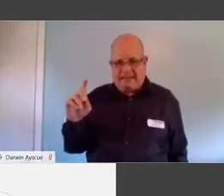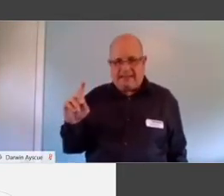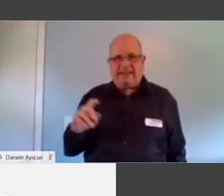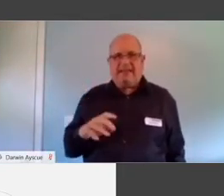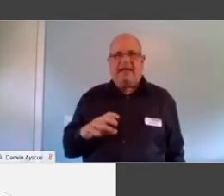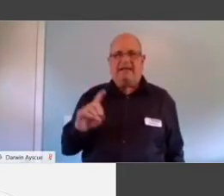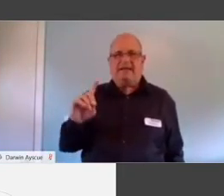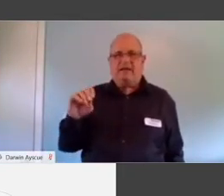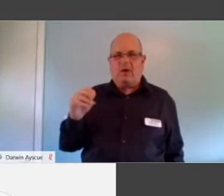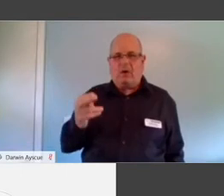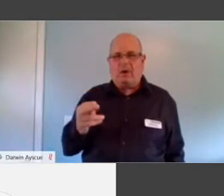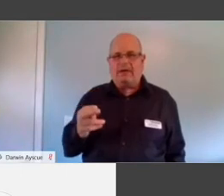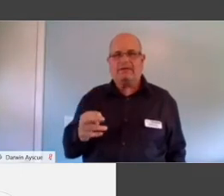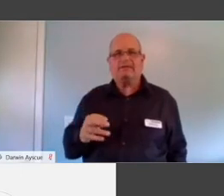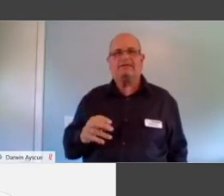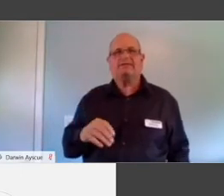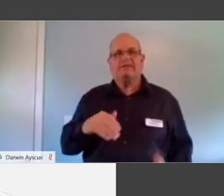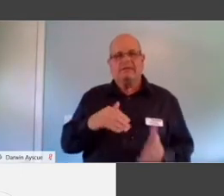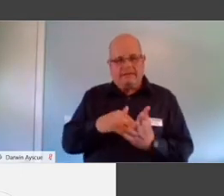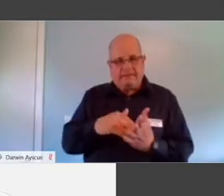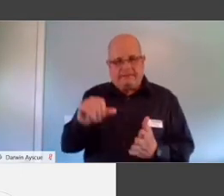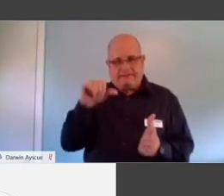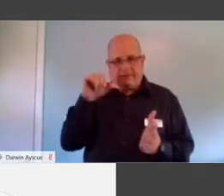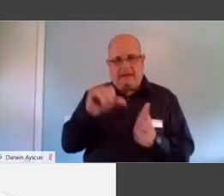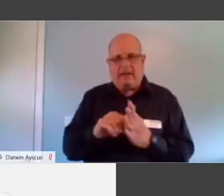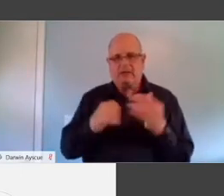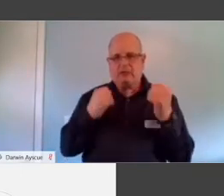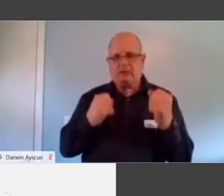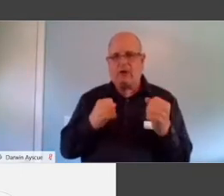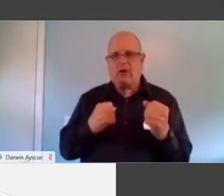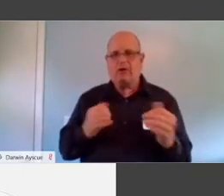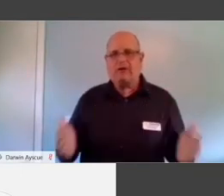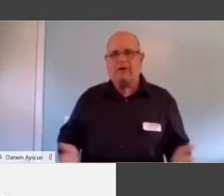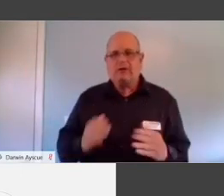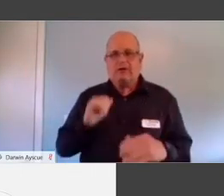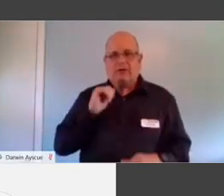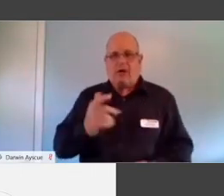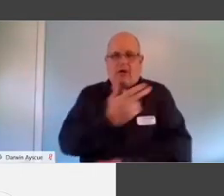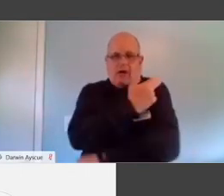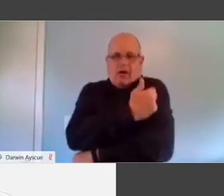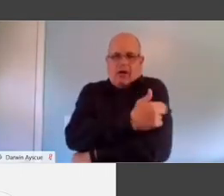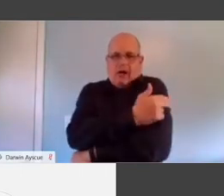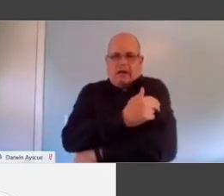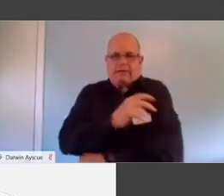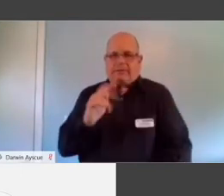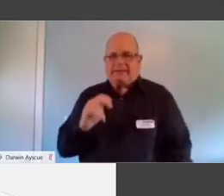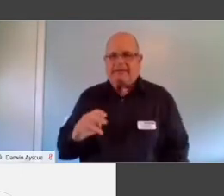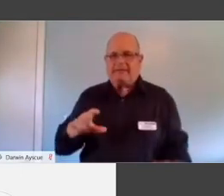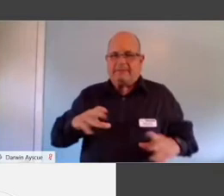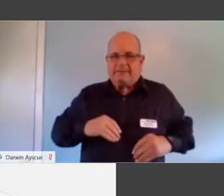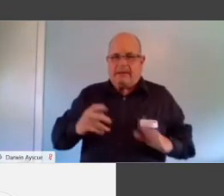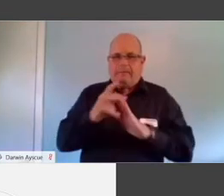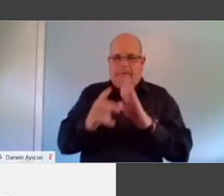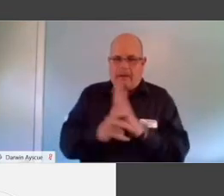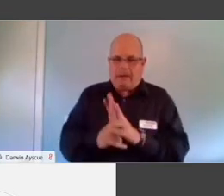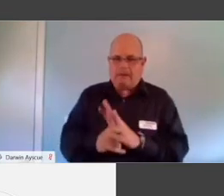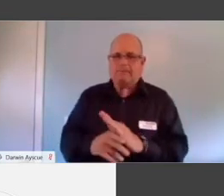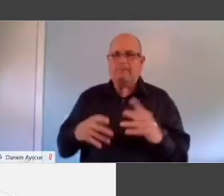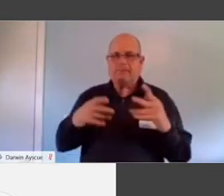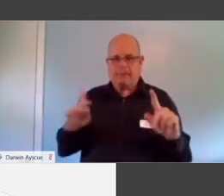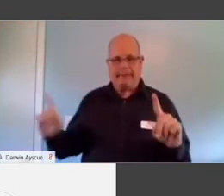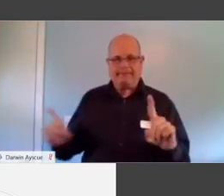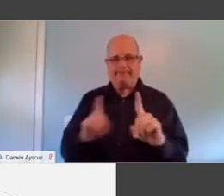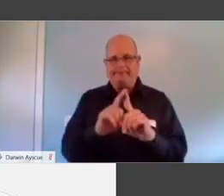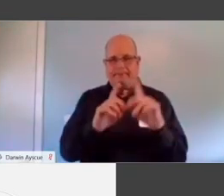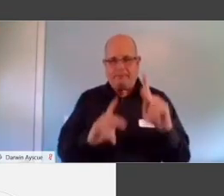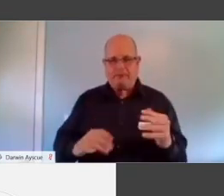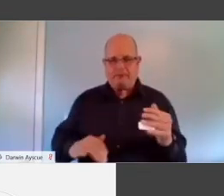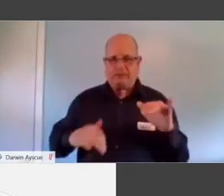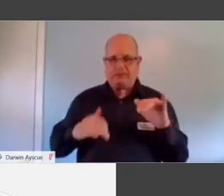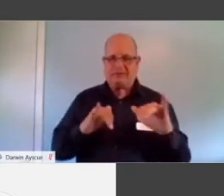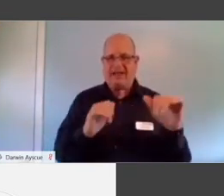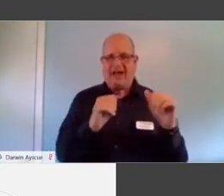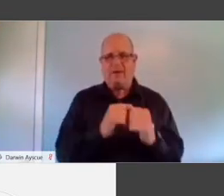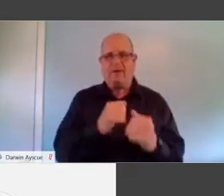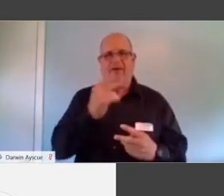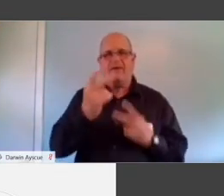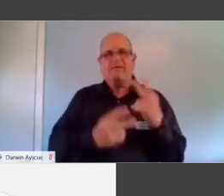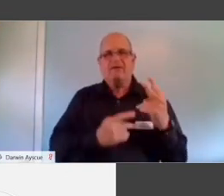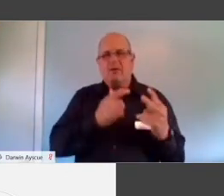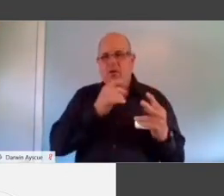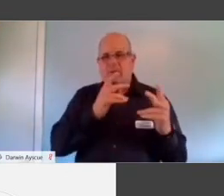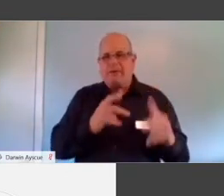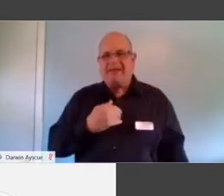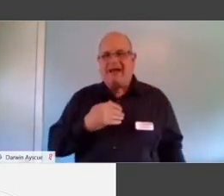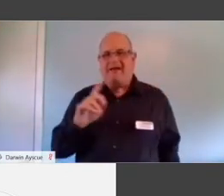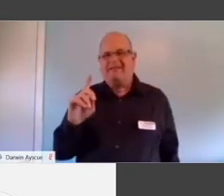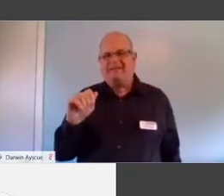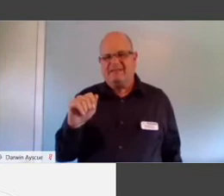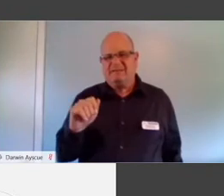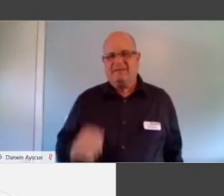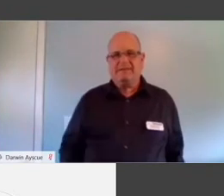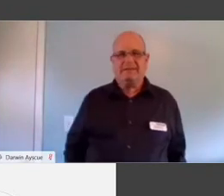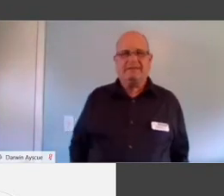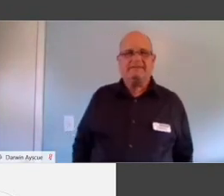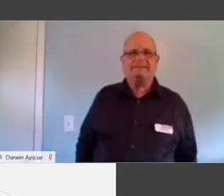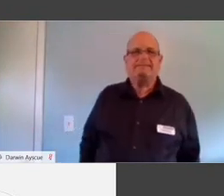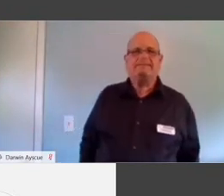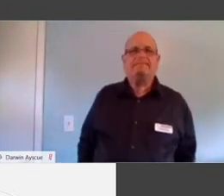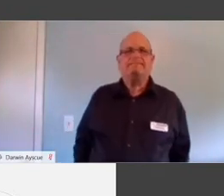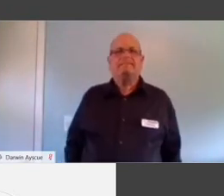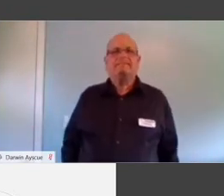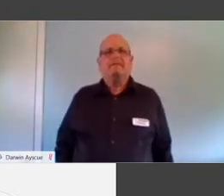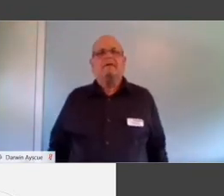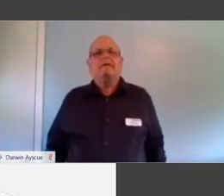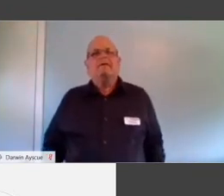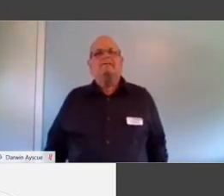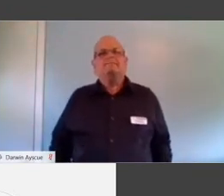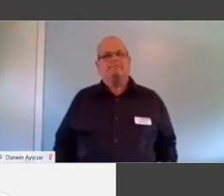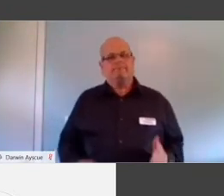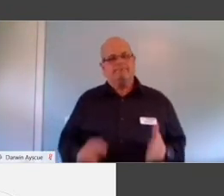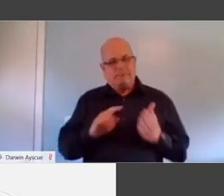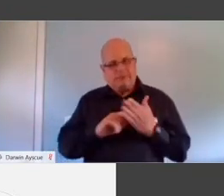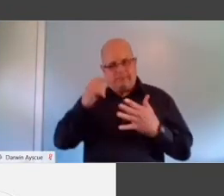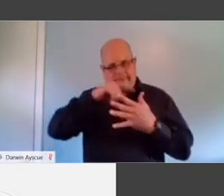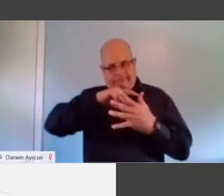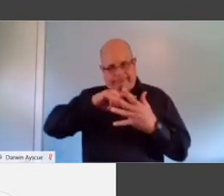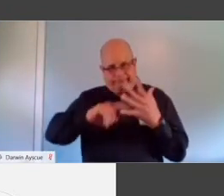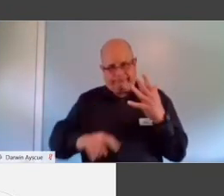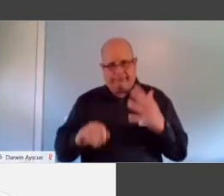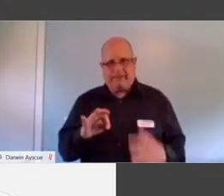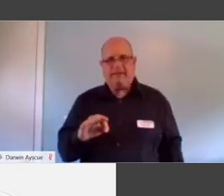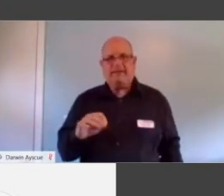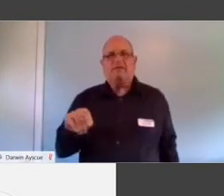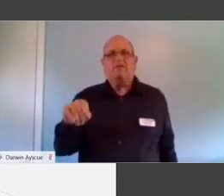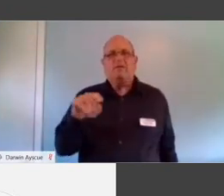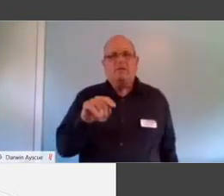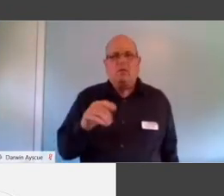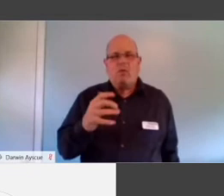a letter encouraging a person to be with them. Just as a check list if you want to go in